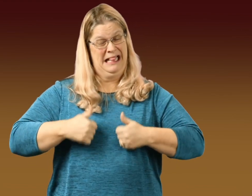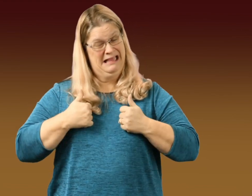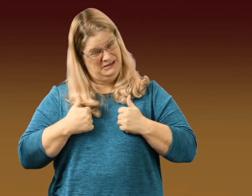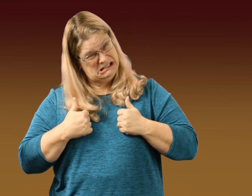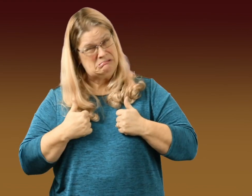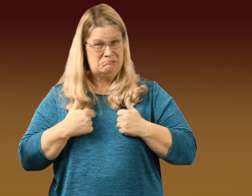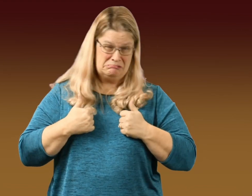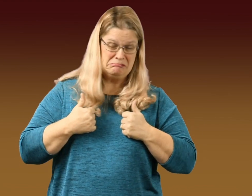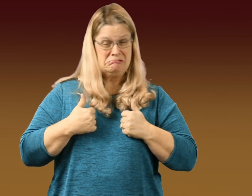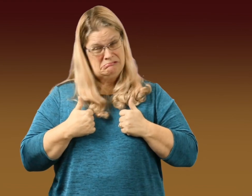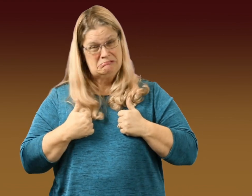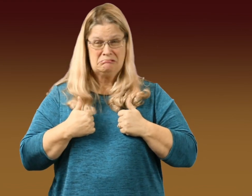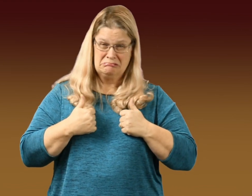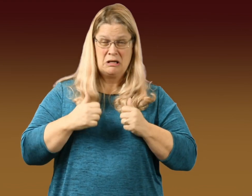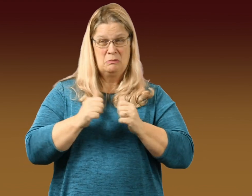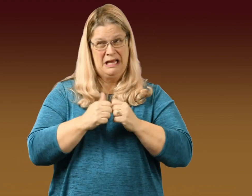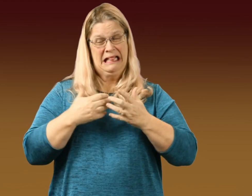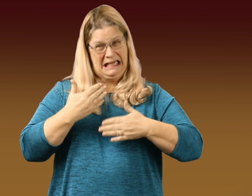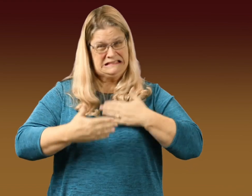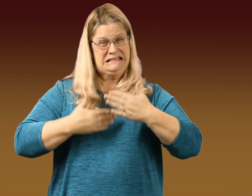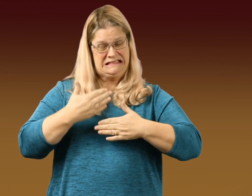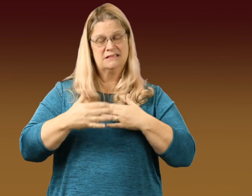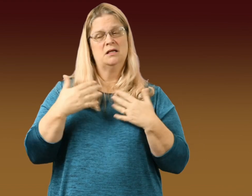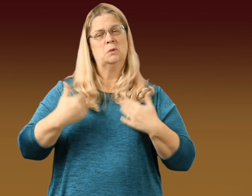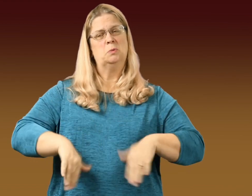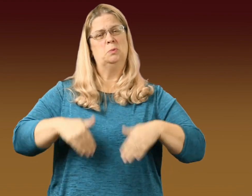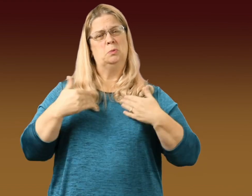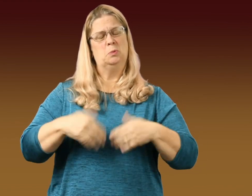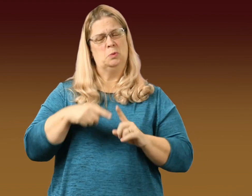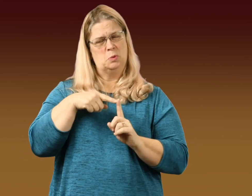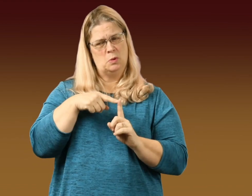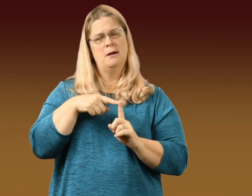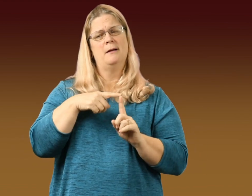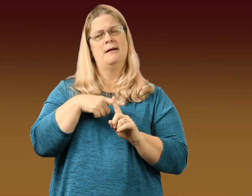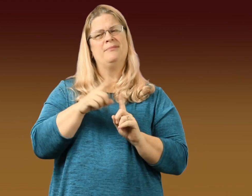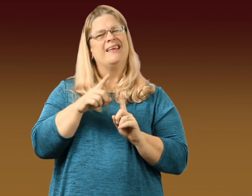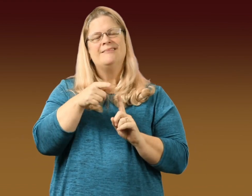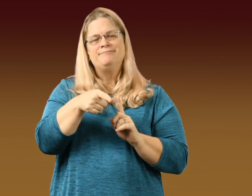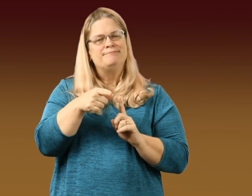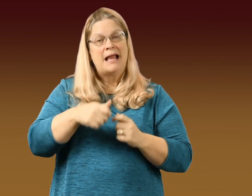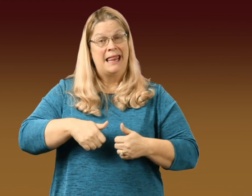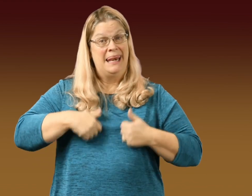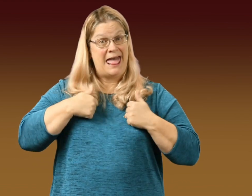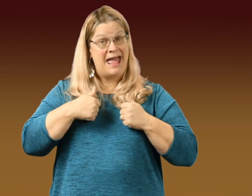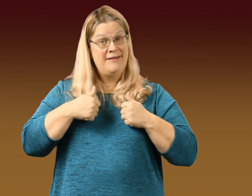with a lot of coaching, and became independent, but still needed a lot of support.